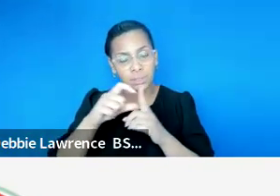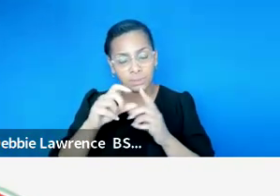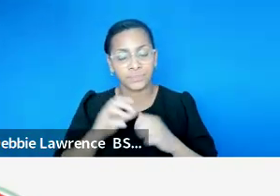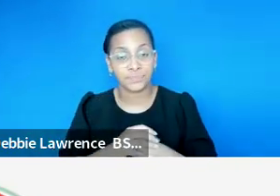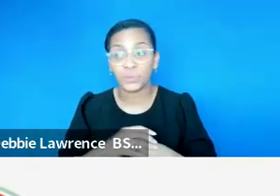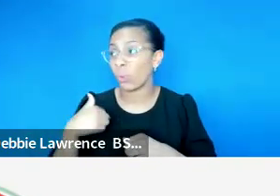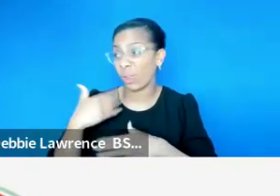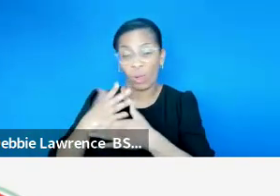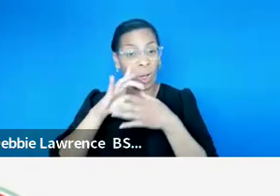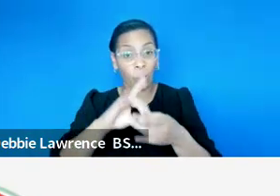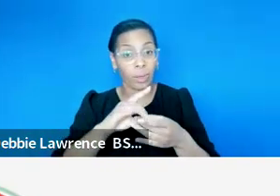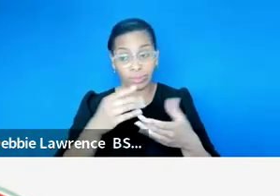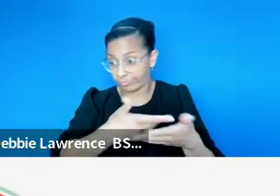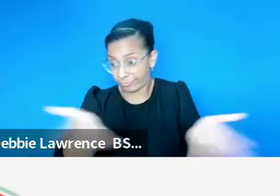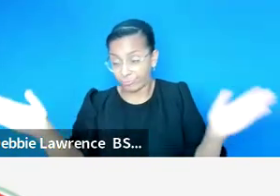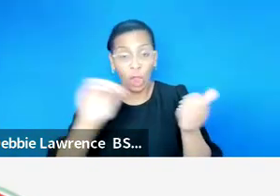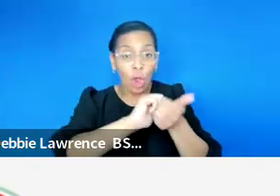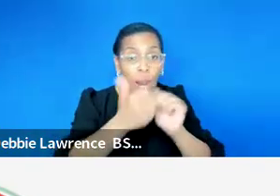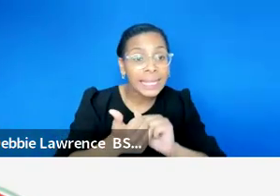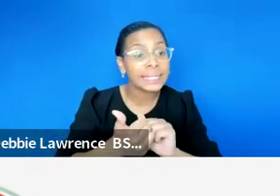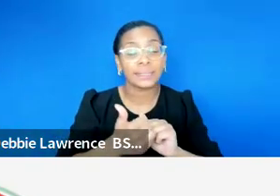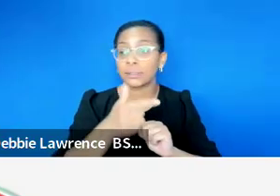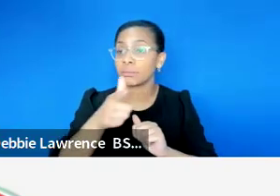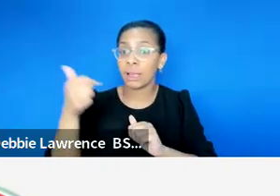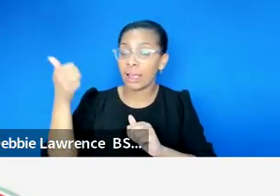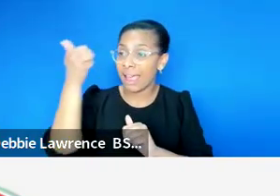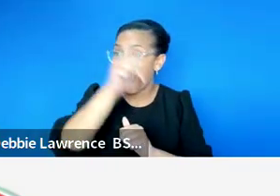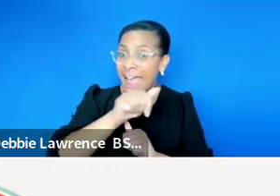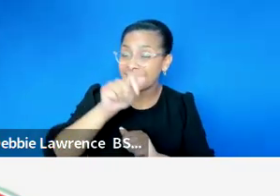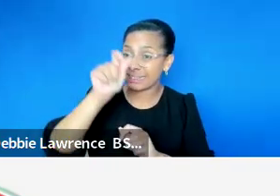so both academics and people from the professional services,